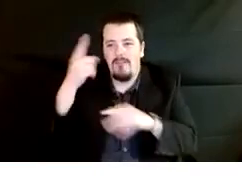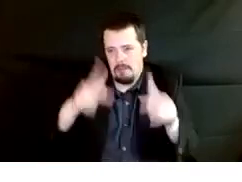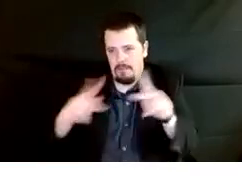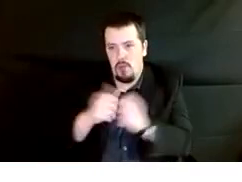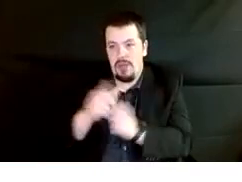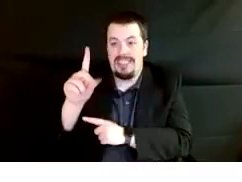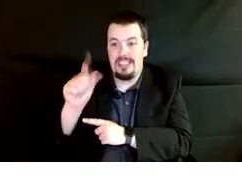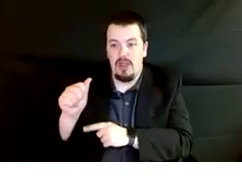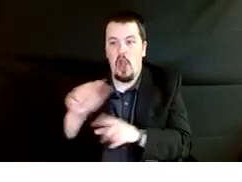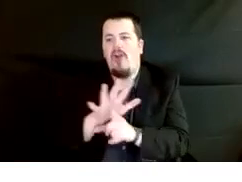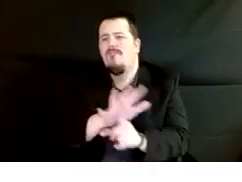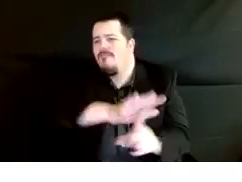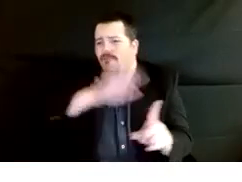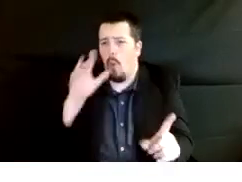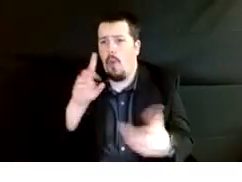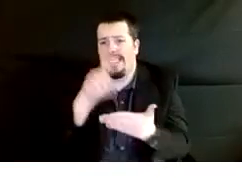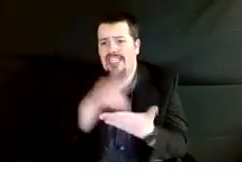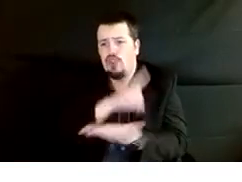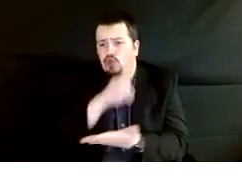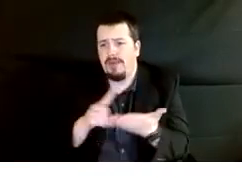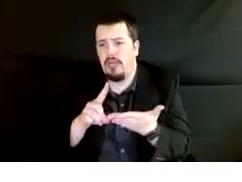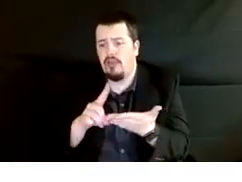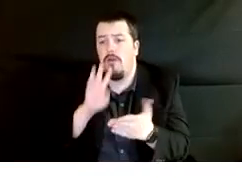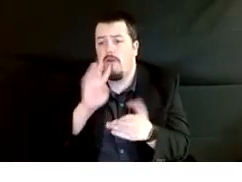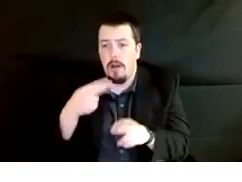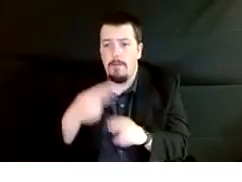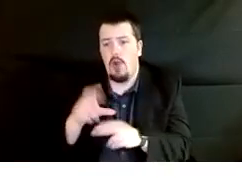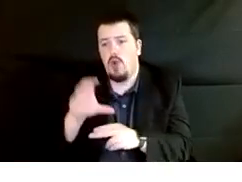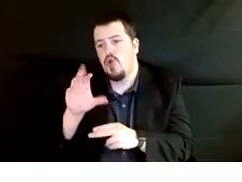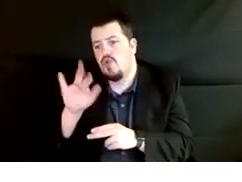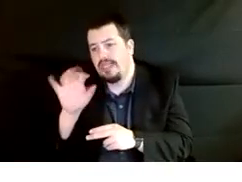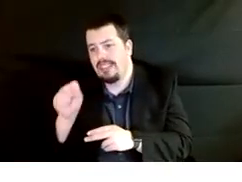disability discrimination uh it talks about crisis standards of care, visitation, vaccine